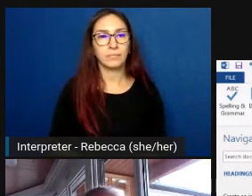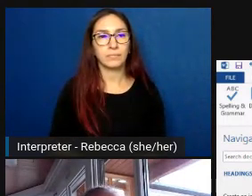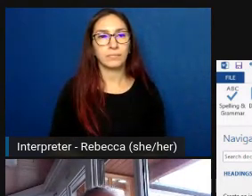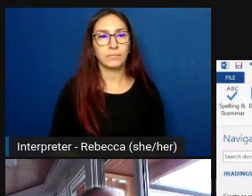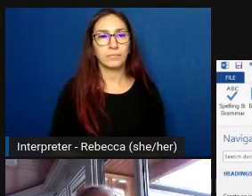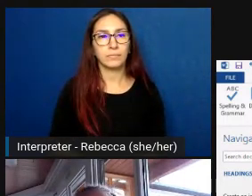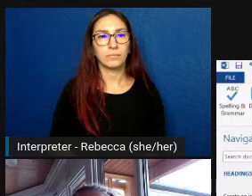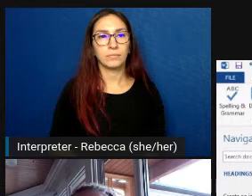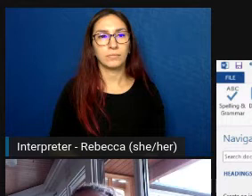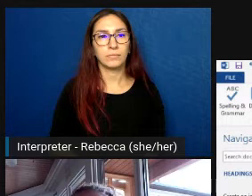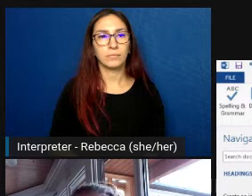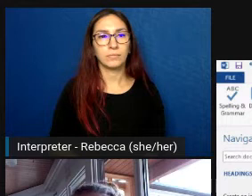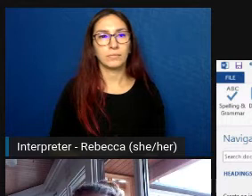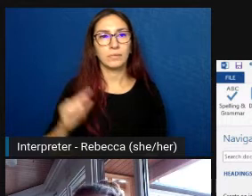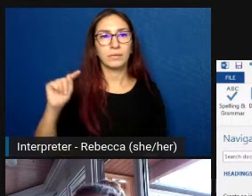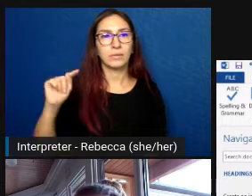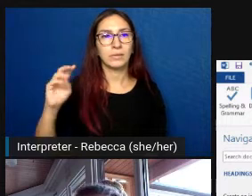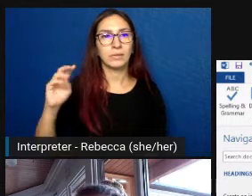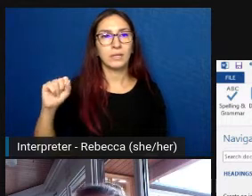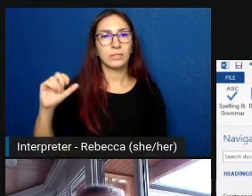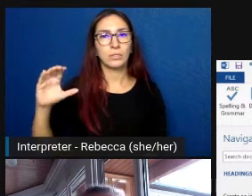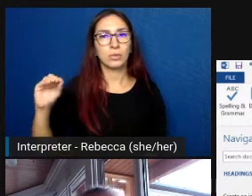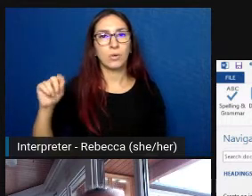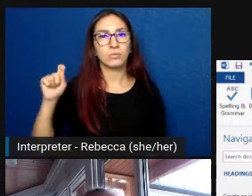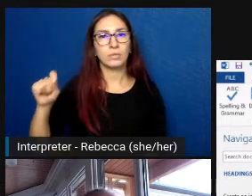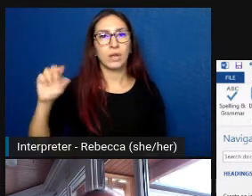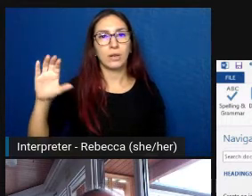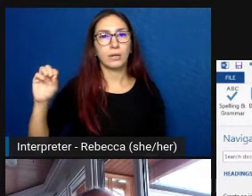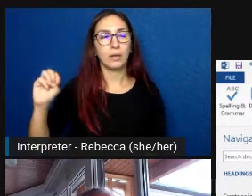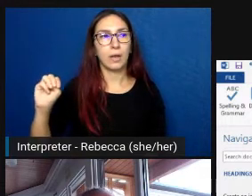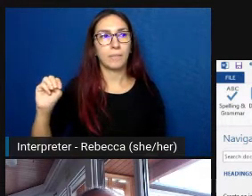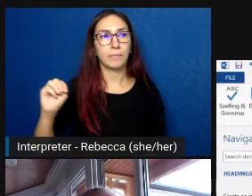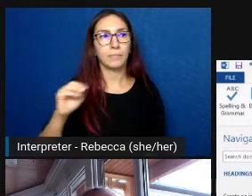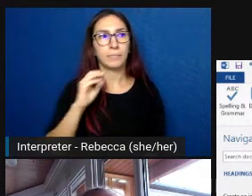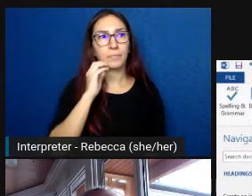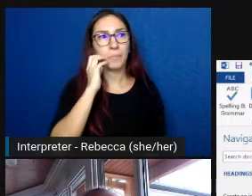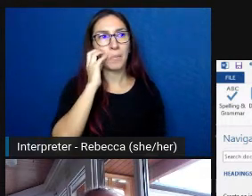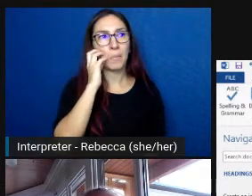tesco.com, with a C. Tesco. T for tango?